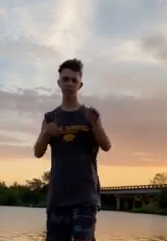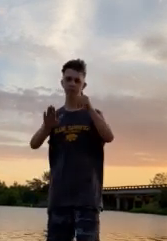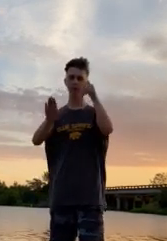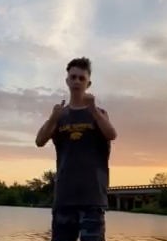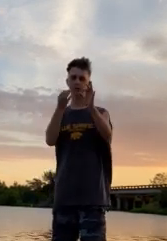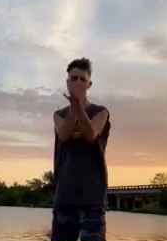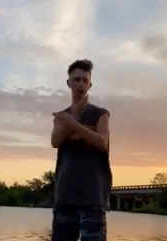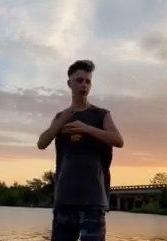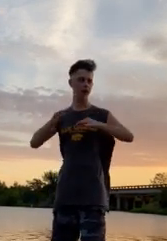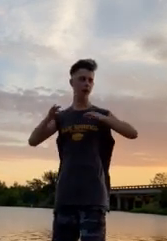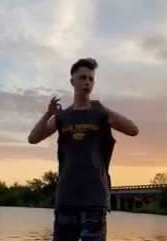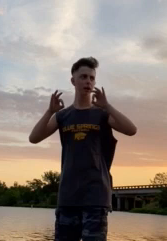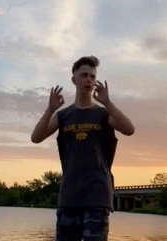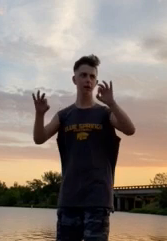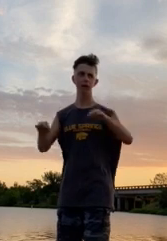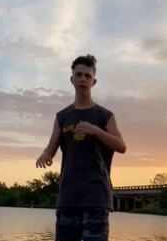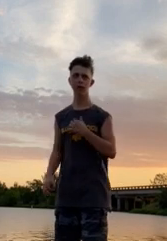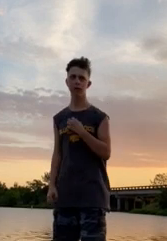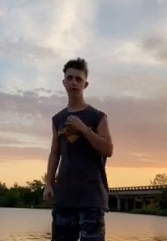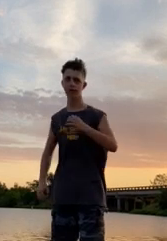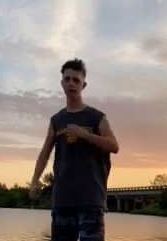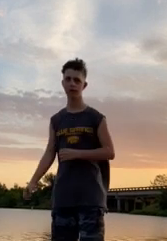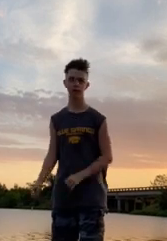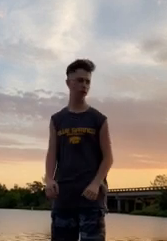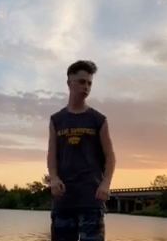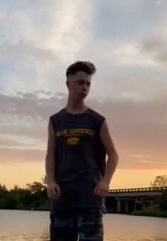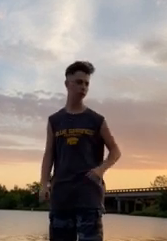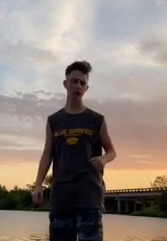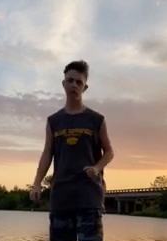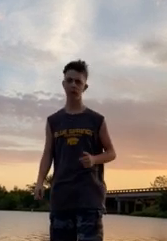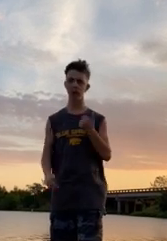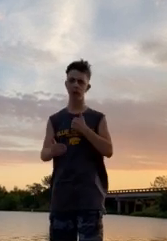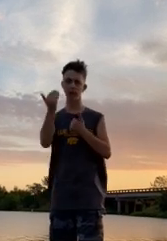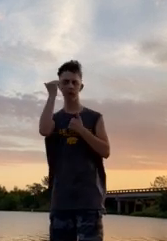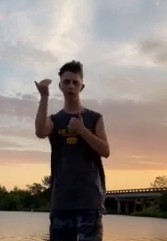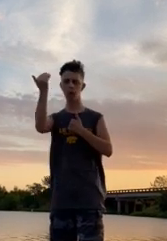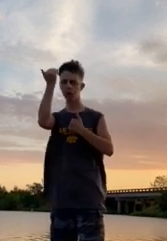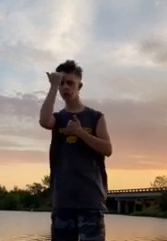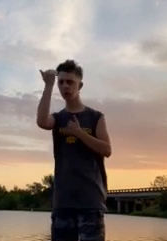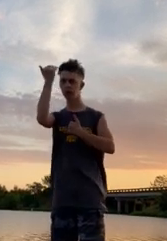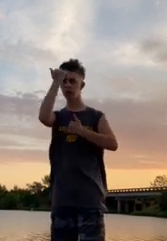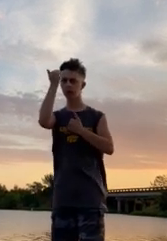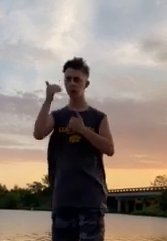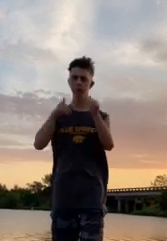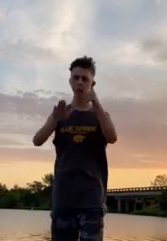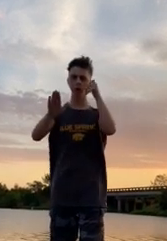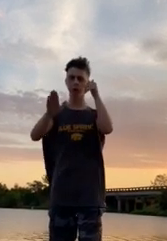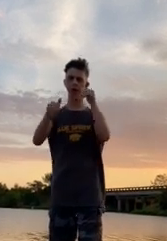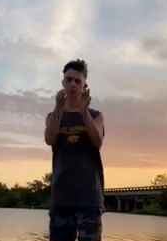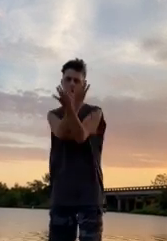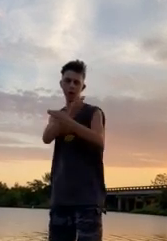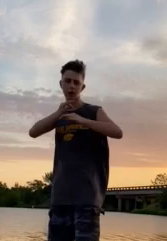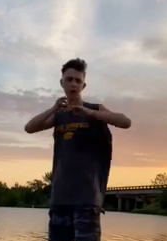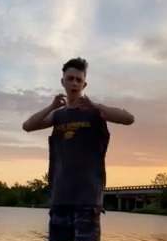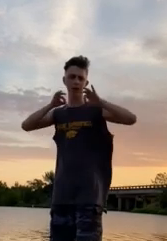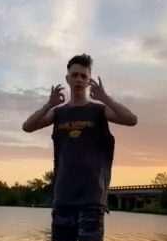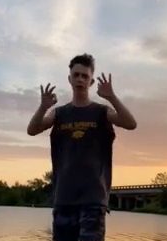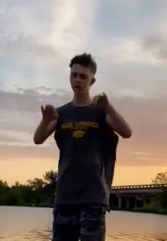Walking free, yeah Oh, I know, I know, I know I'm walking free, yeah